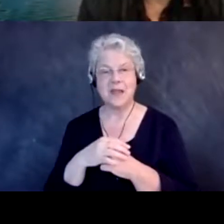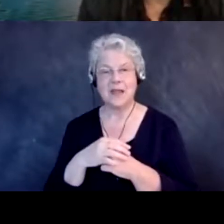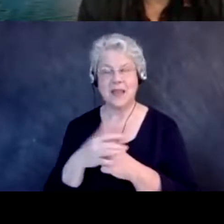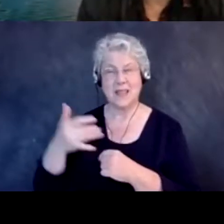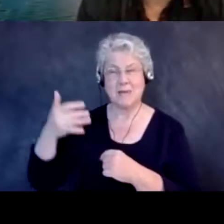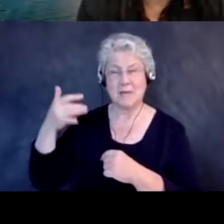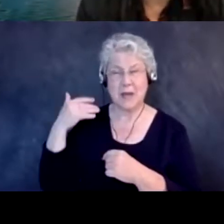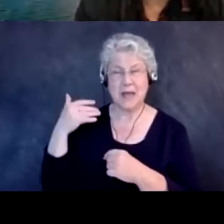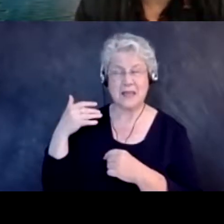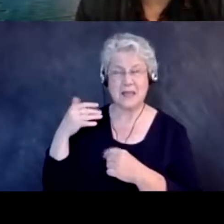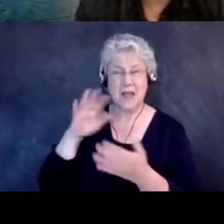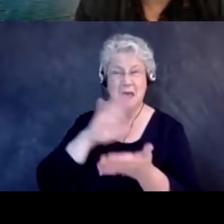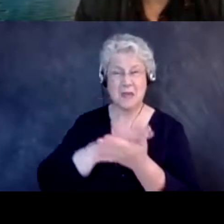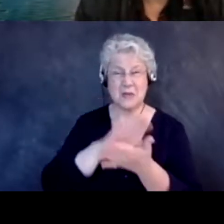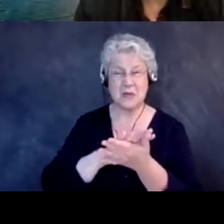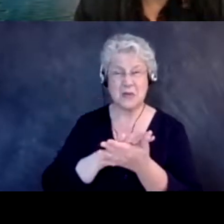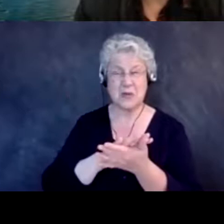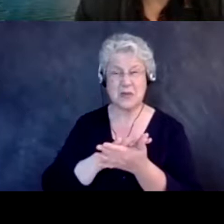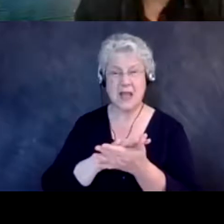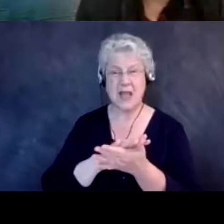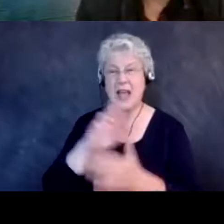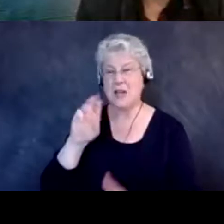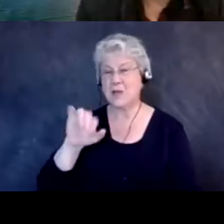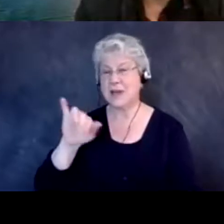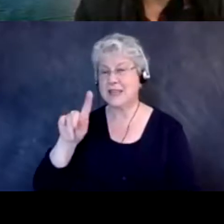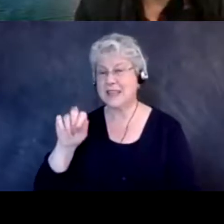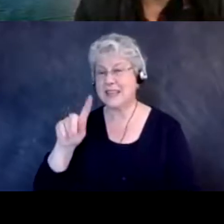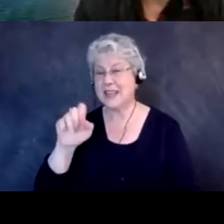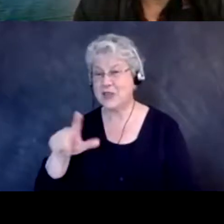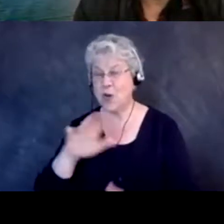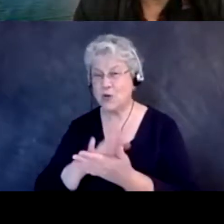with the schools, residential schools. Not all of our people have had a good experience with